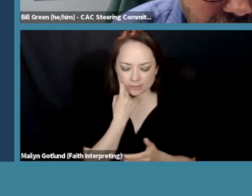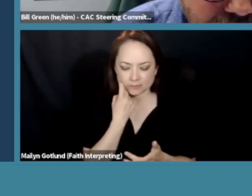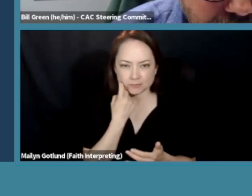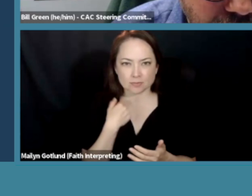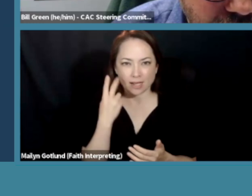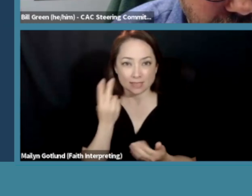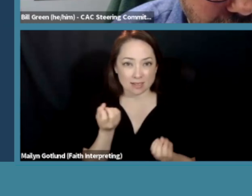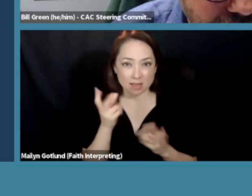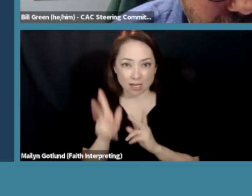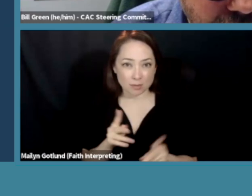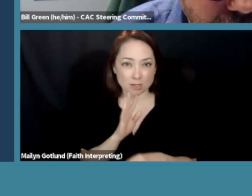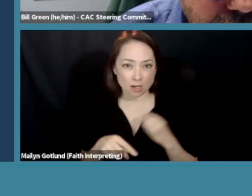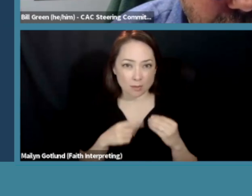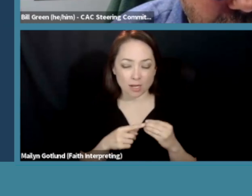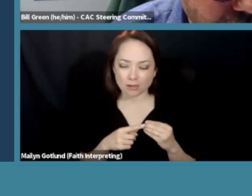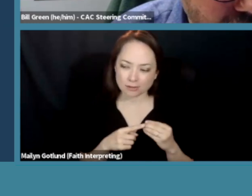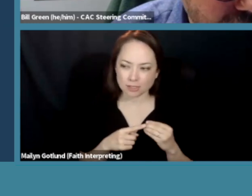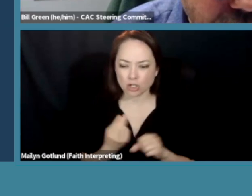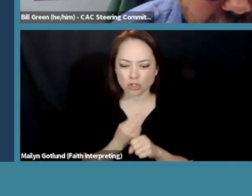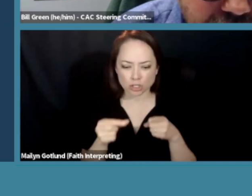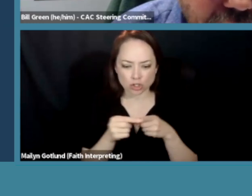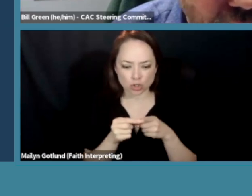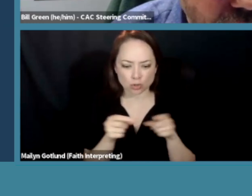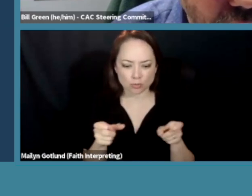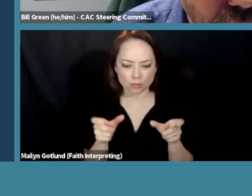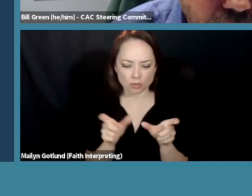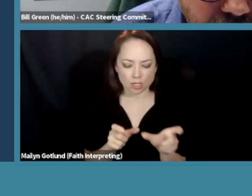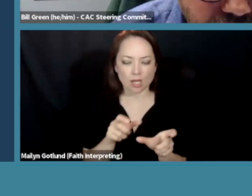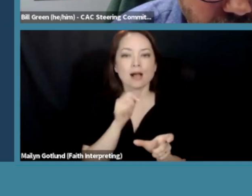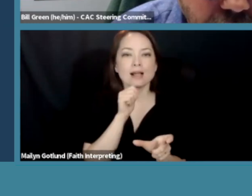a lot of people talking about using the term non-speaking over non-verbal.